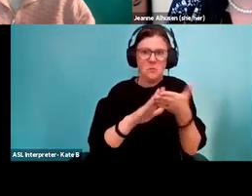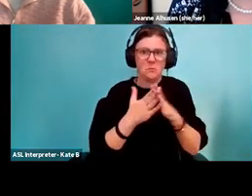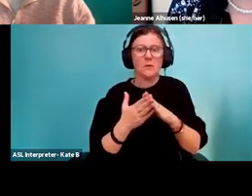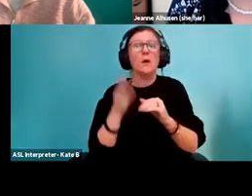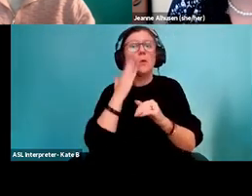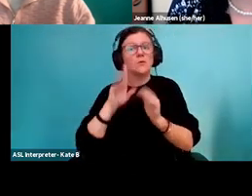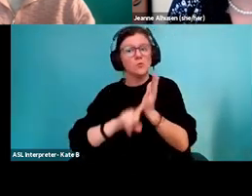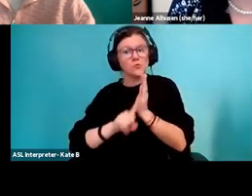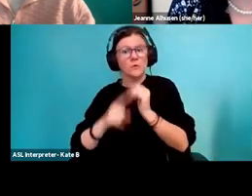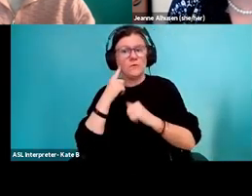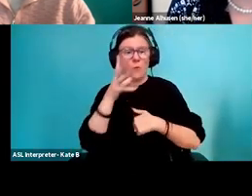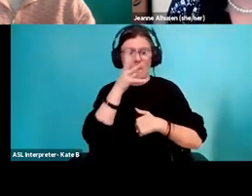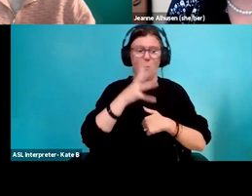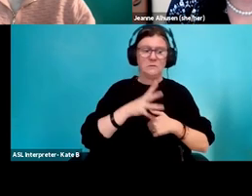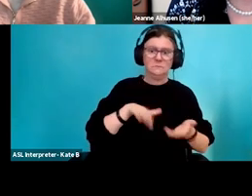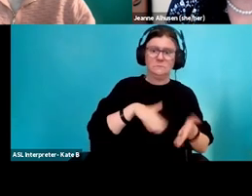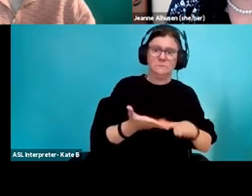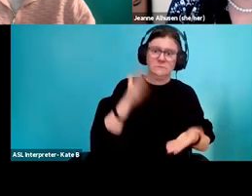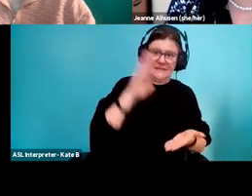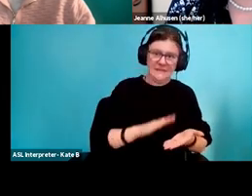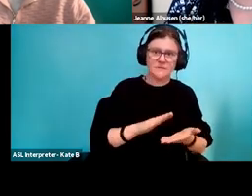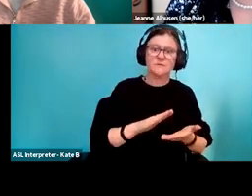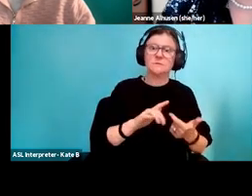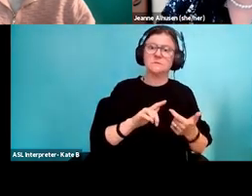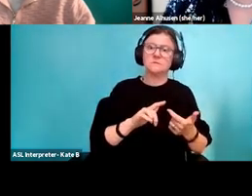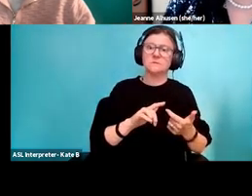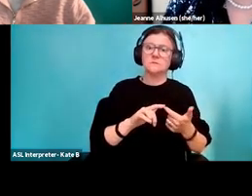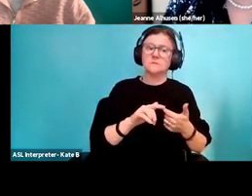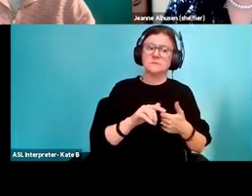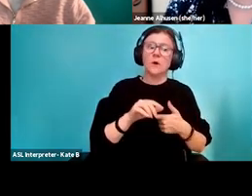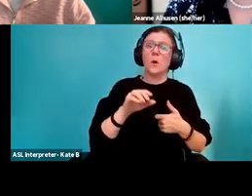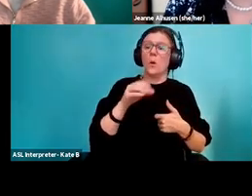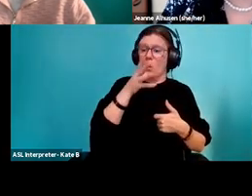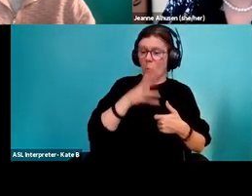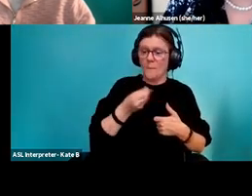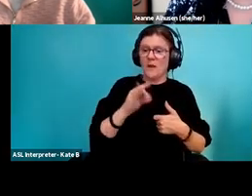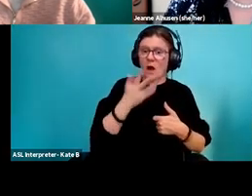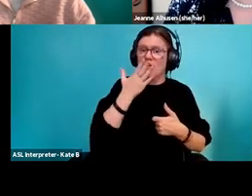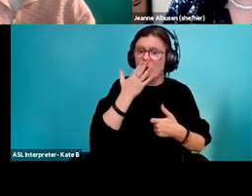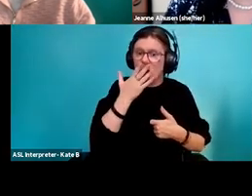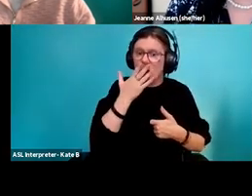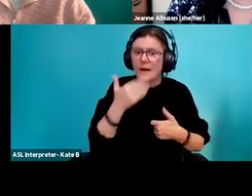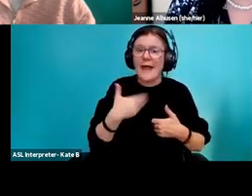maternal morbidity and mortality, that women of color have better outcomes when cared for